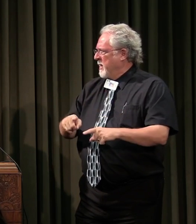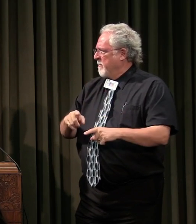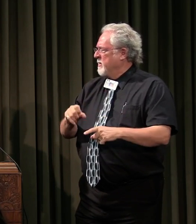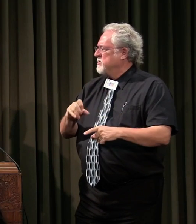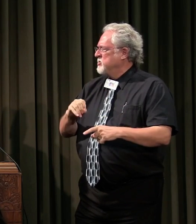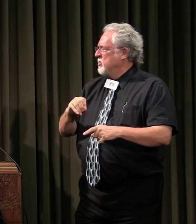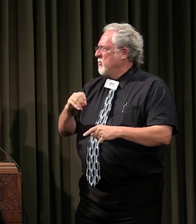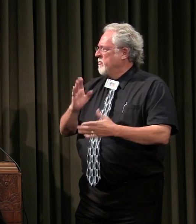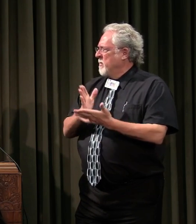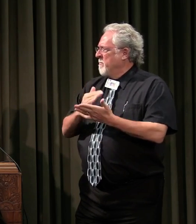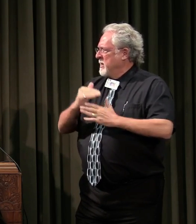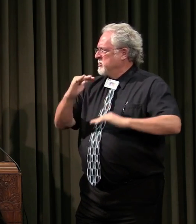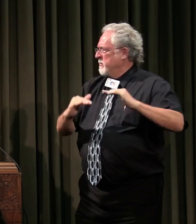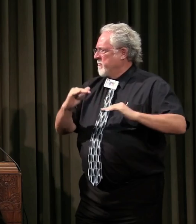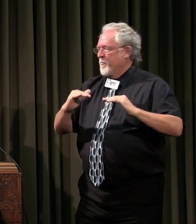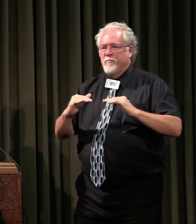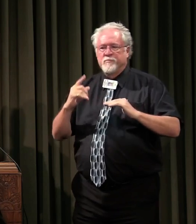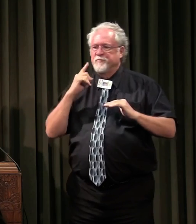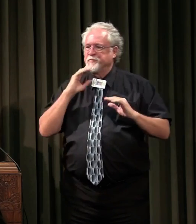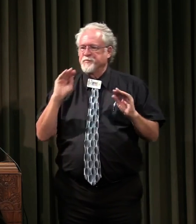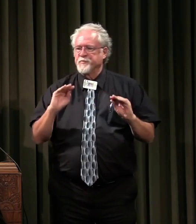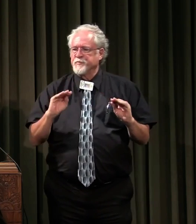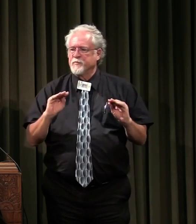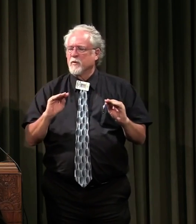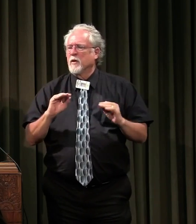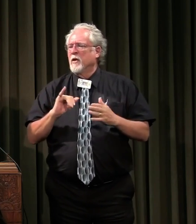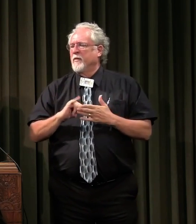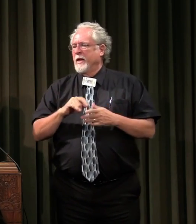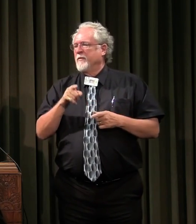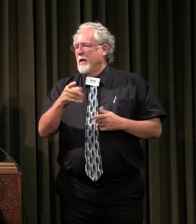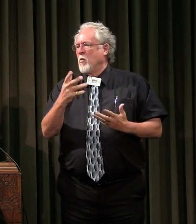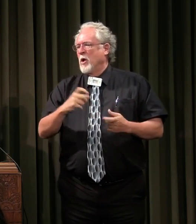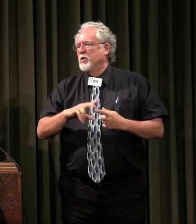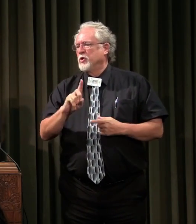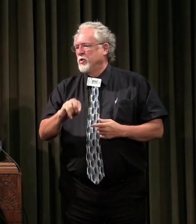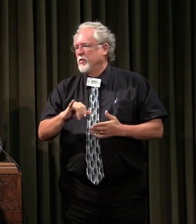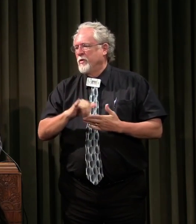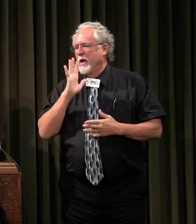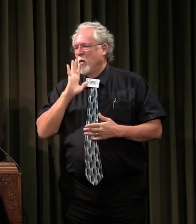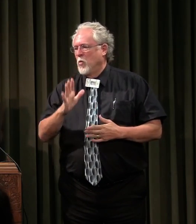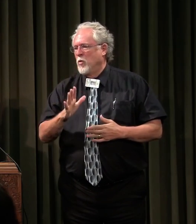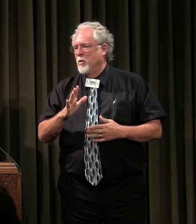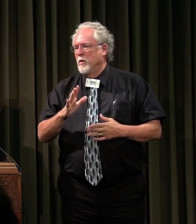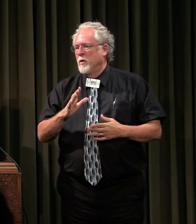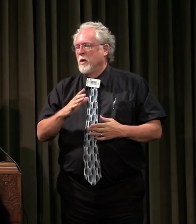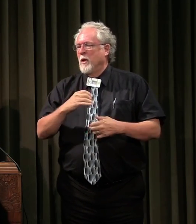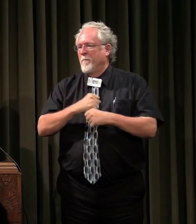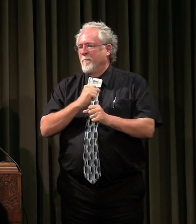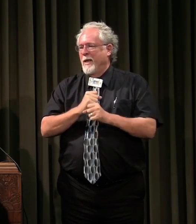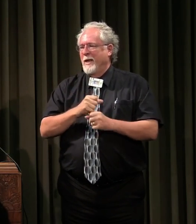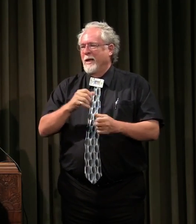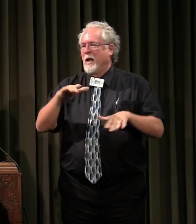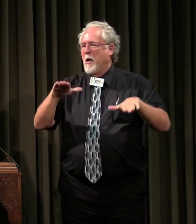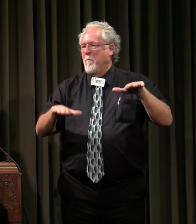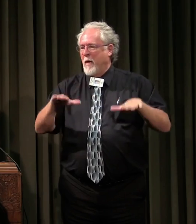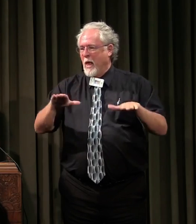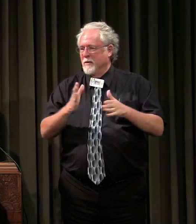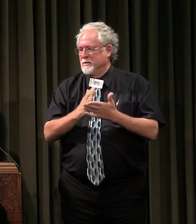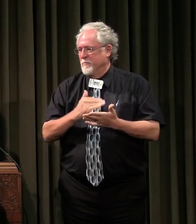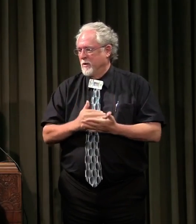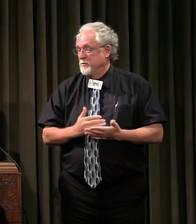I want to do that would produce a balanced budget to do that now they have